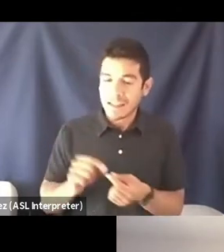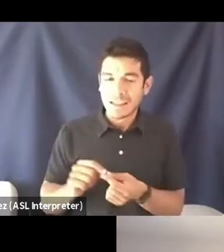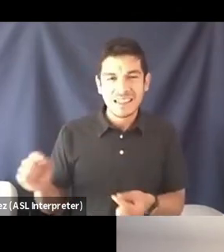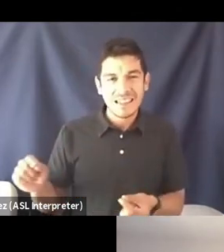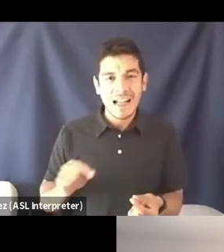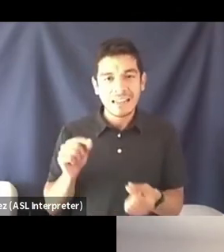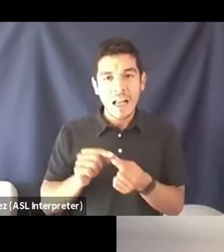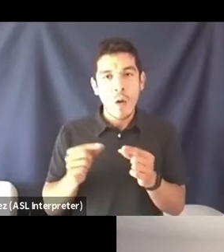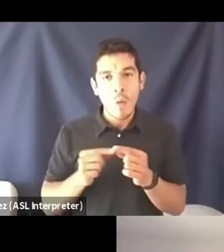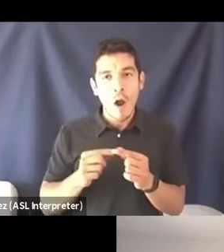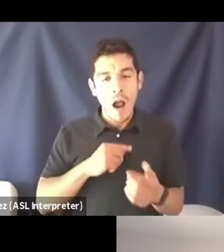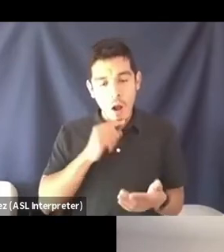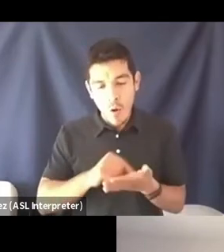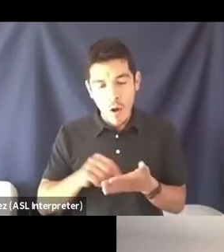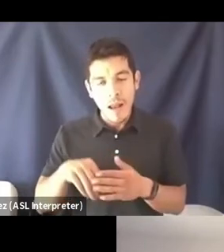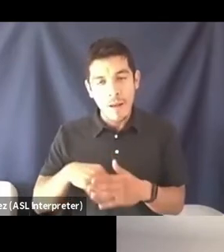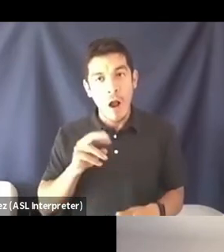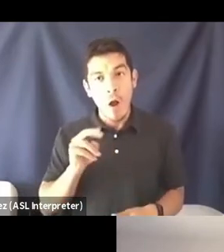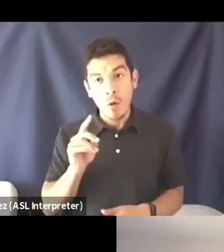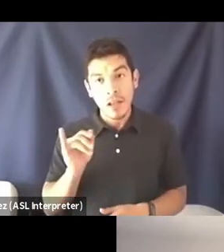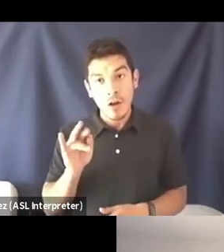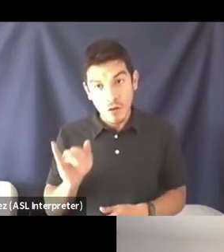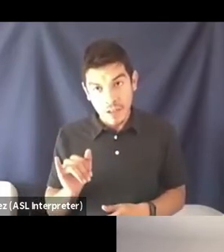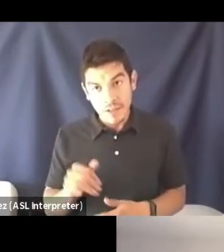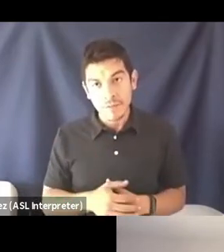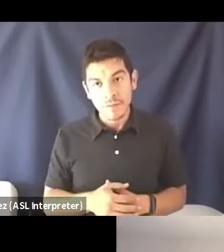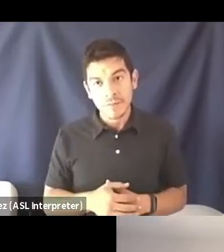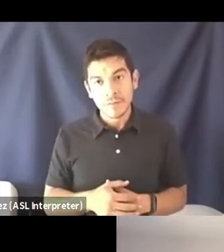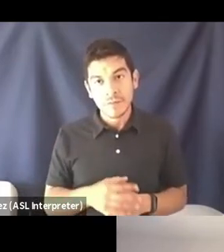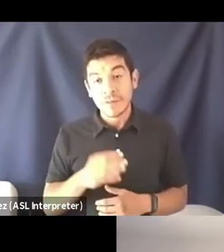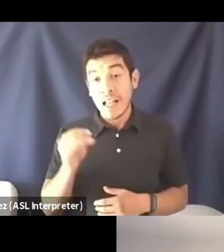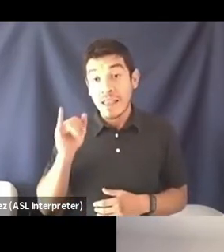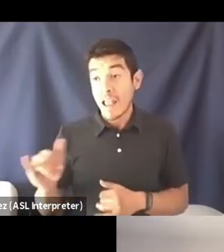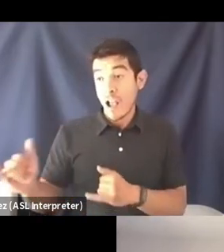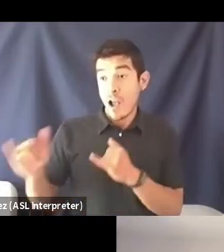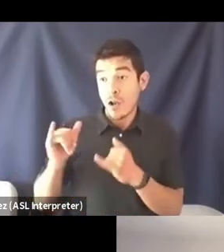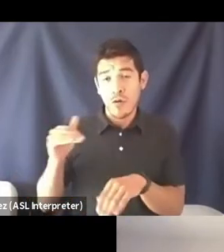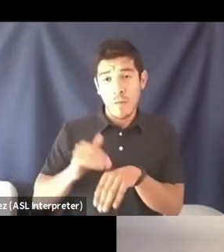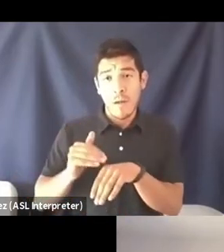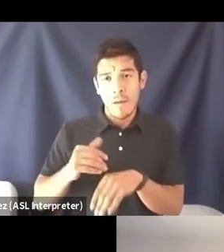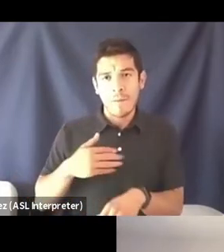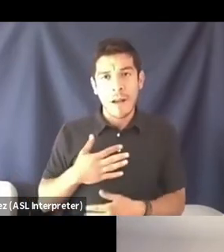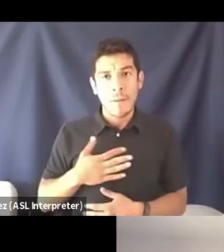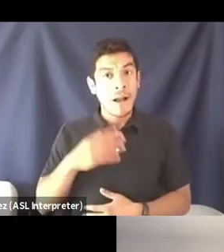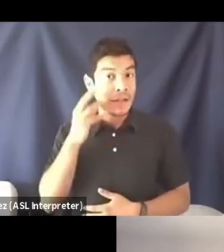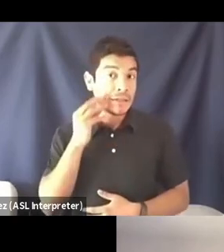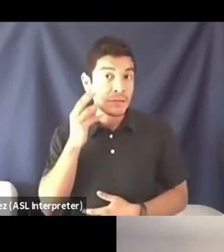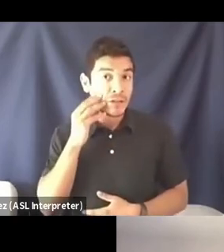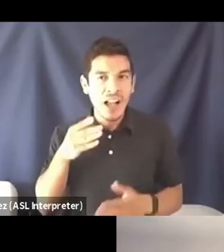I would put in my own diaries. And that also reminded me, my experience getting to someone's car.